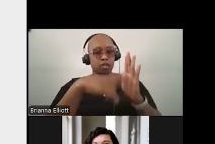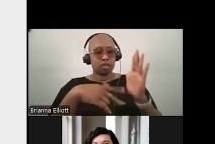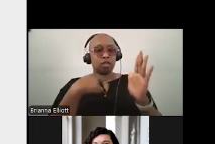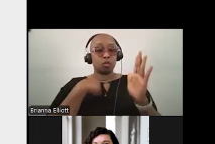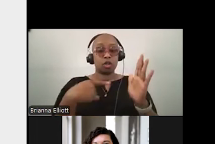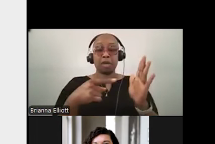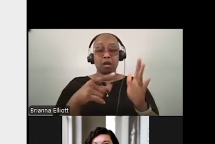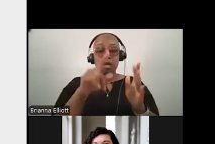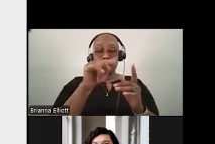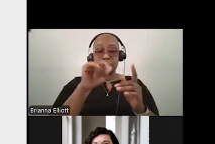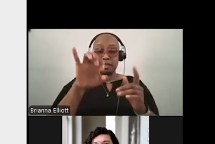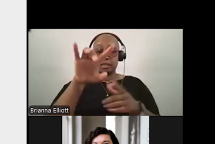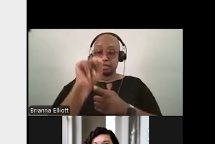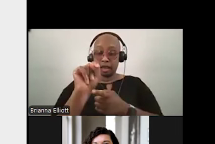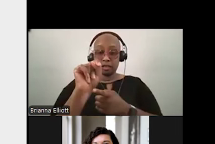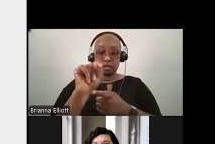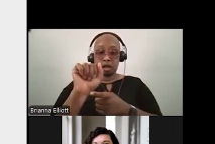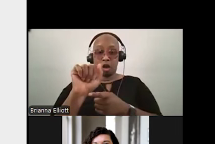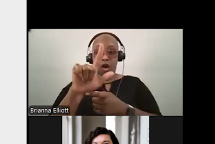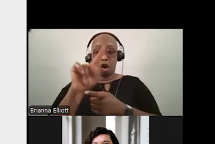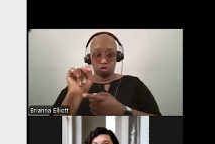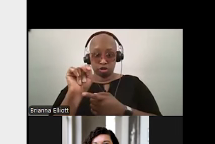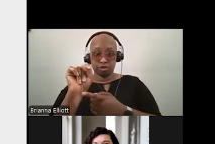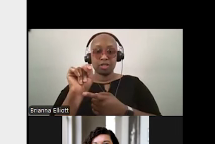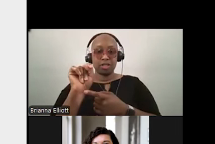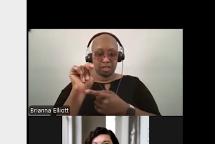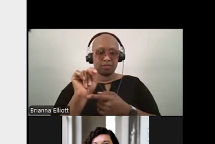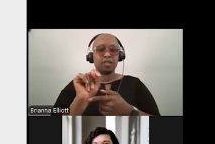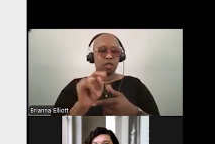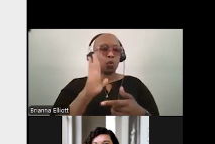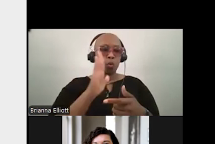going to talk about alt text a few more times today and we're going to talk about it again